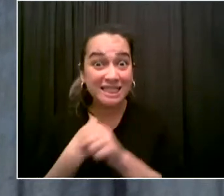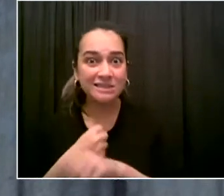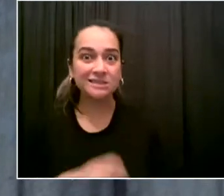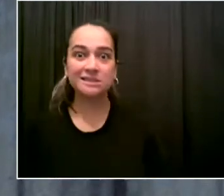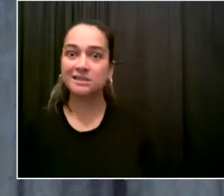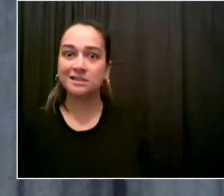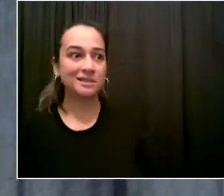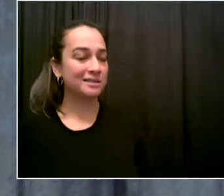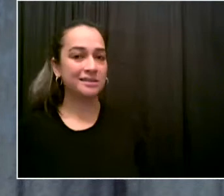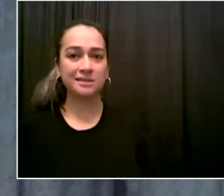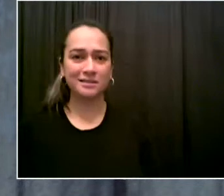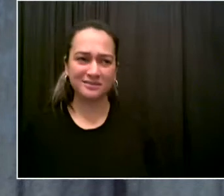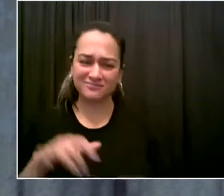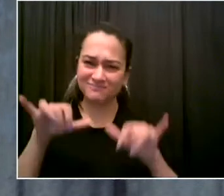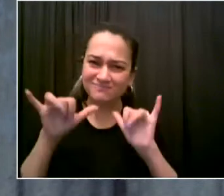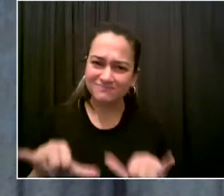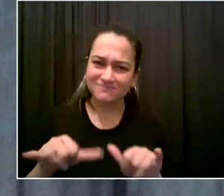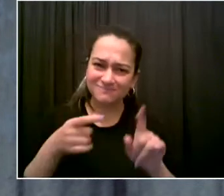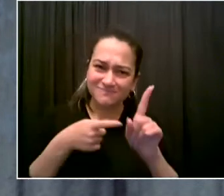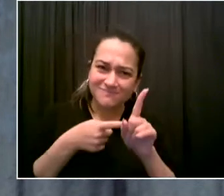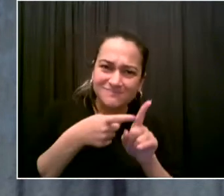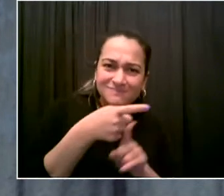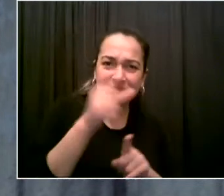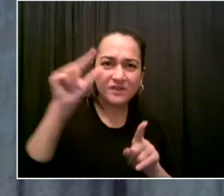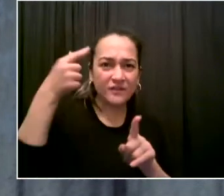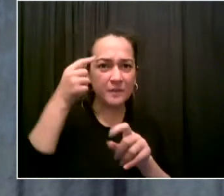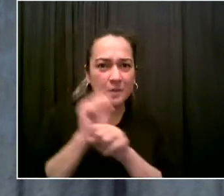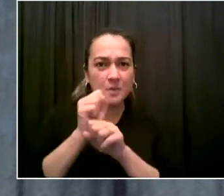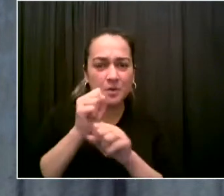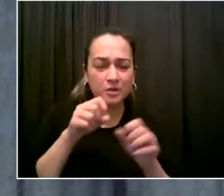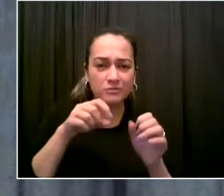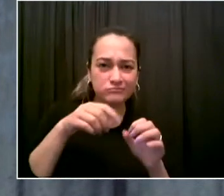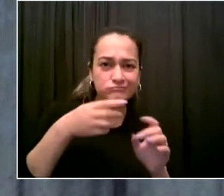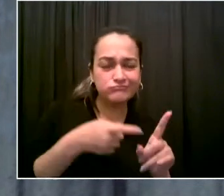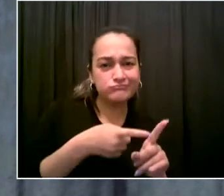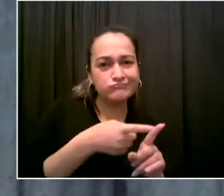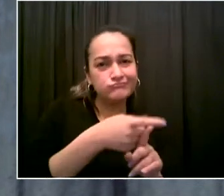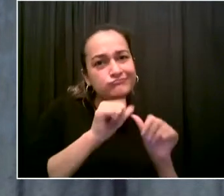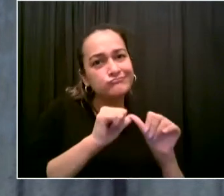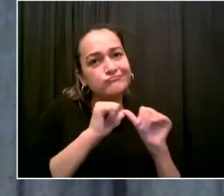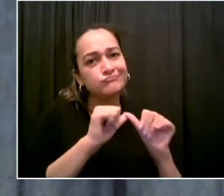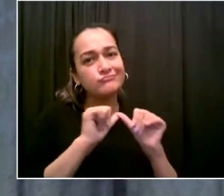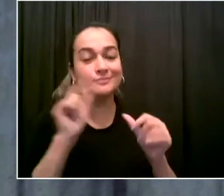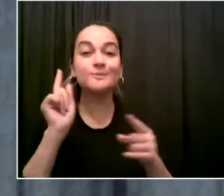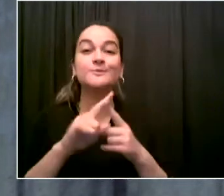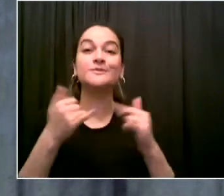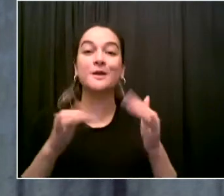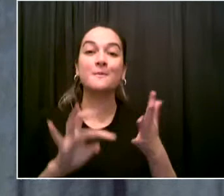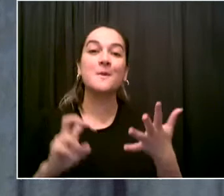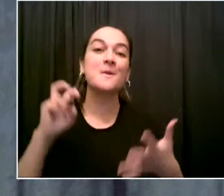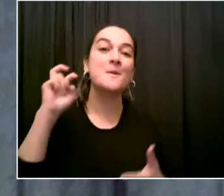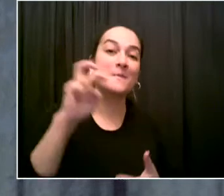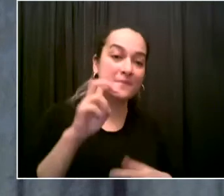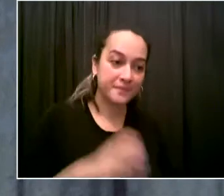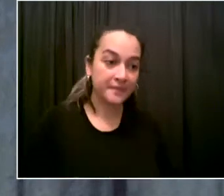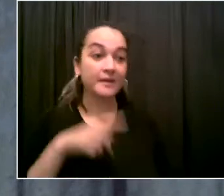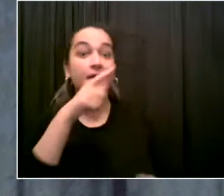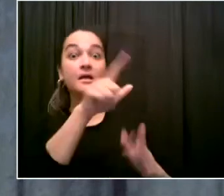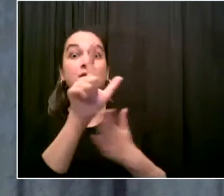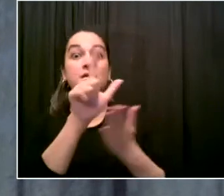TSHE EAT AND HEARING THE MAYOR OF THE CITY NOMINATE ME TO BE THE NEXT CORPORATION